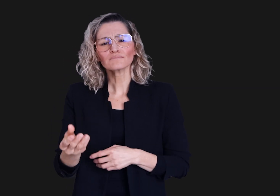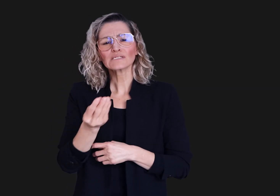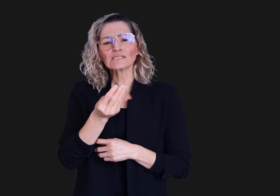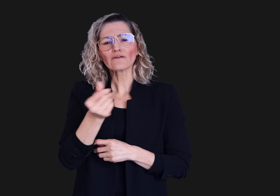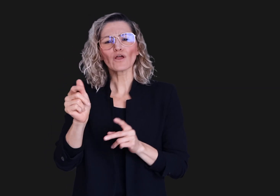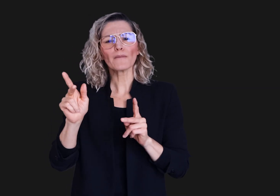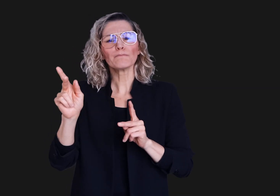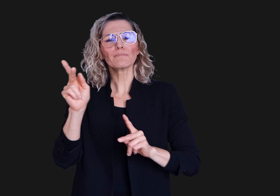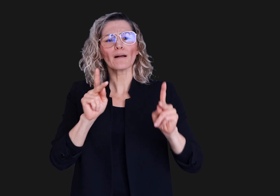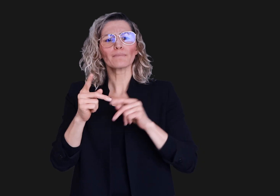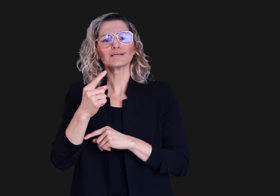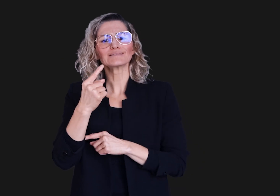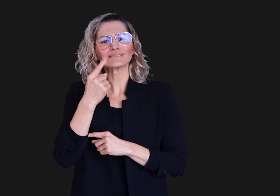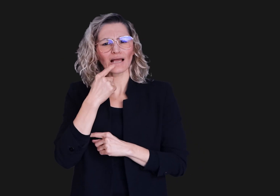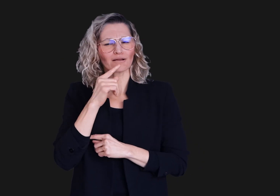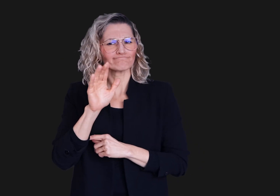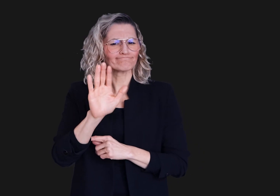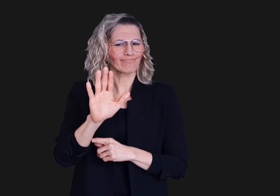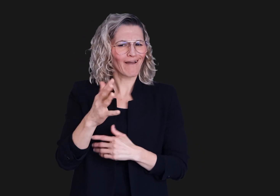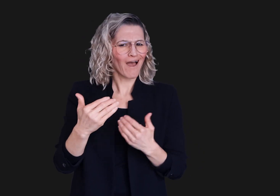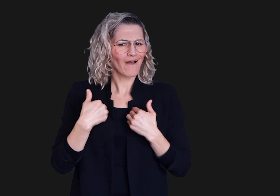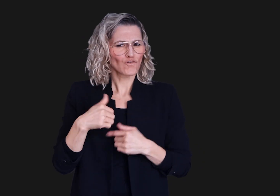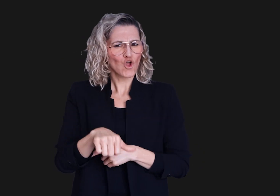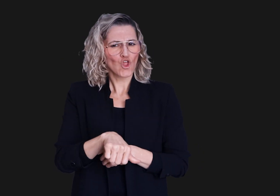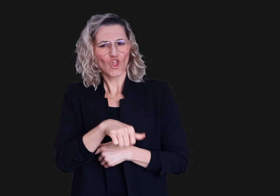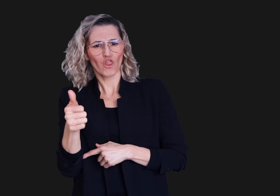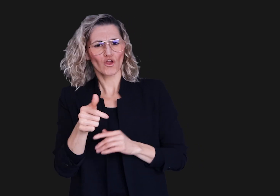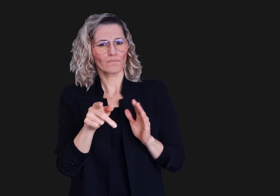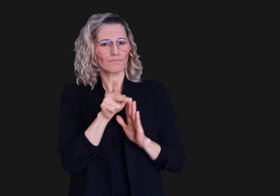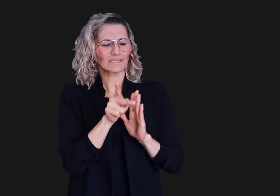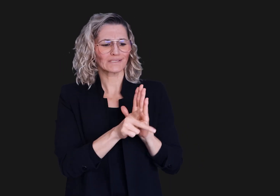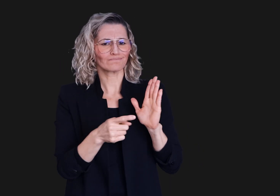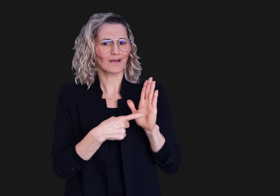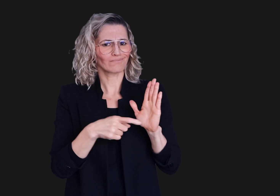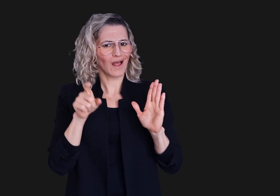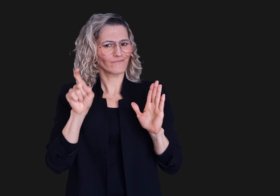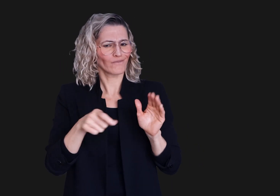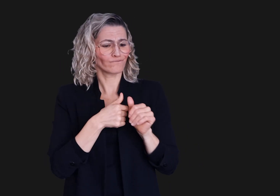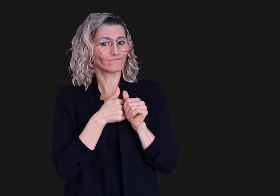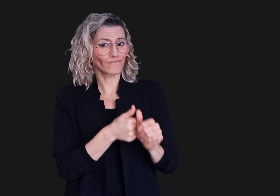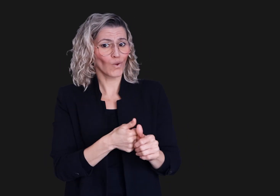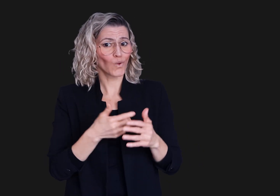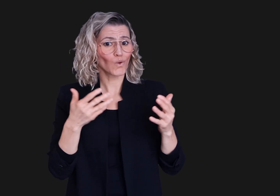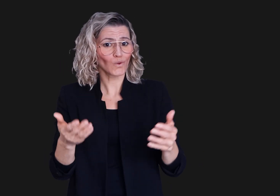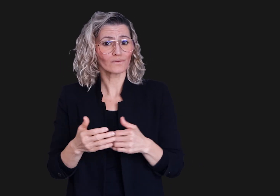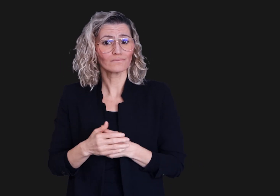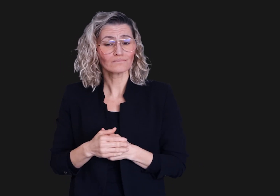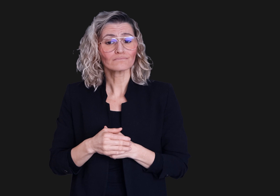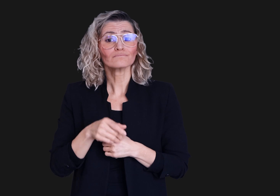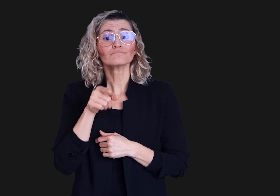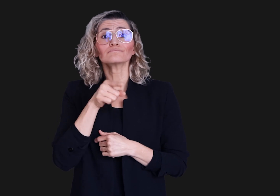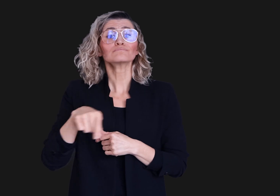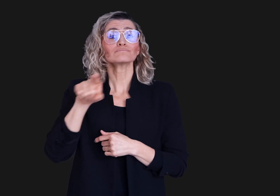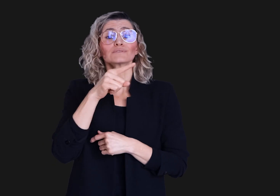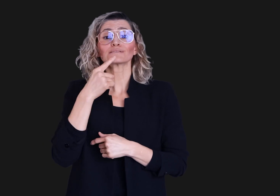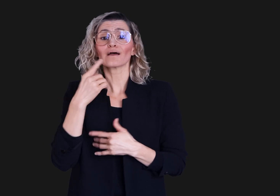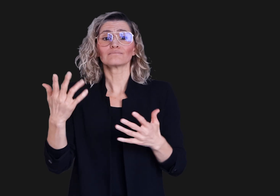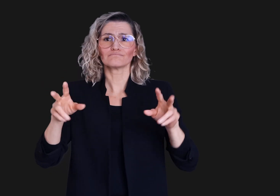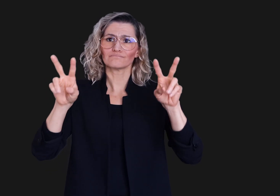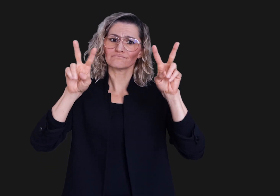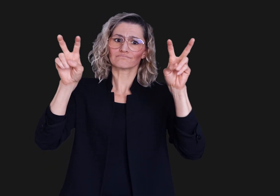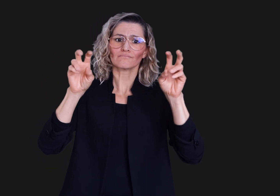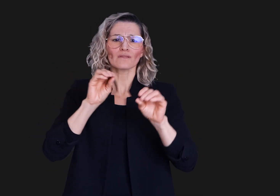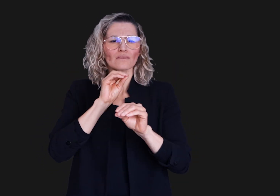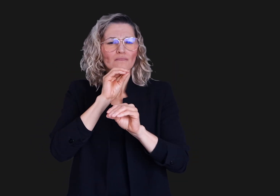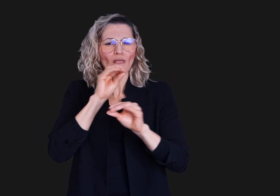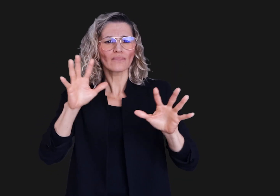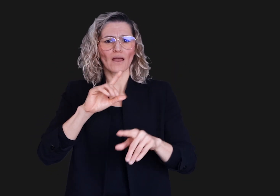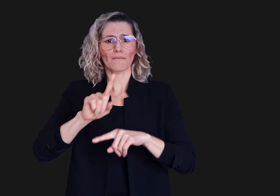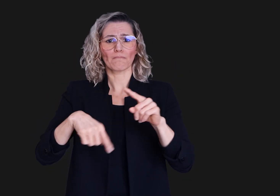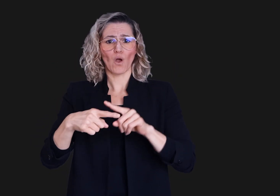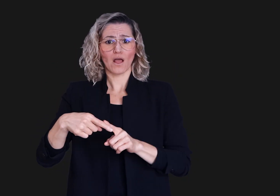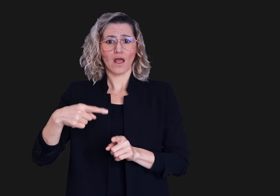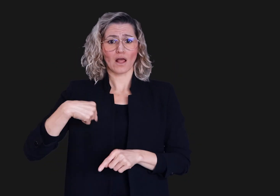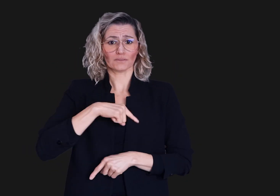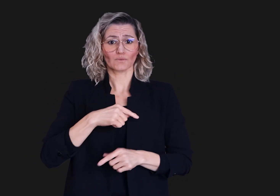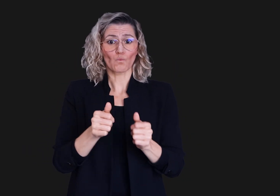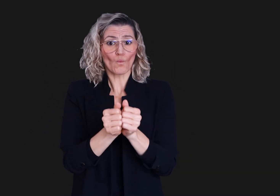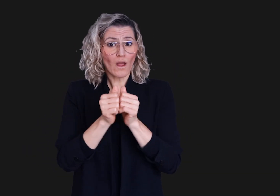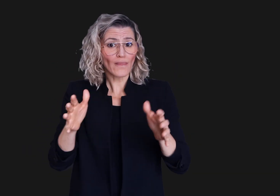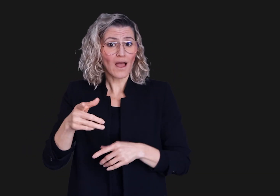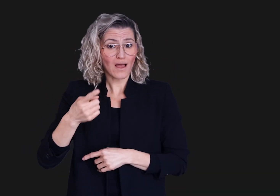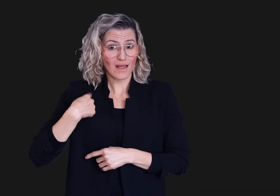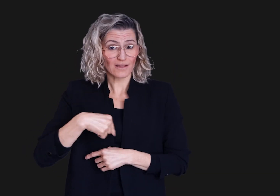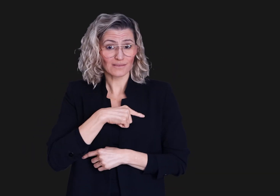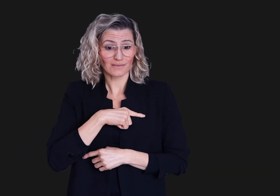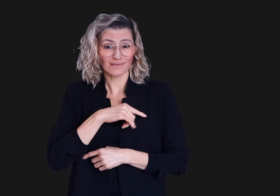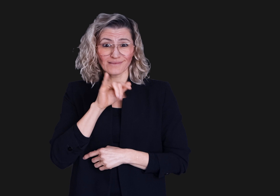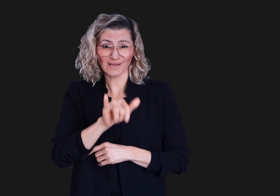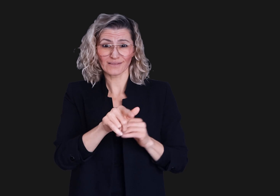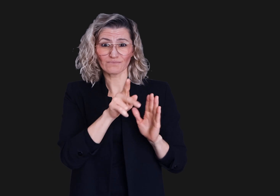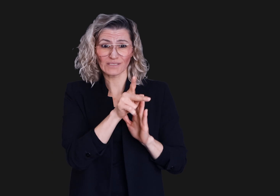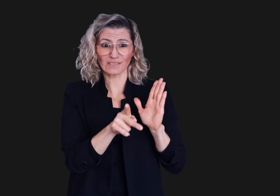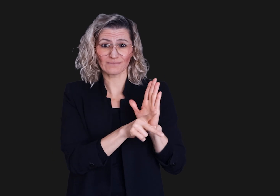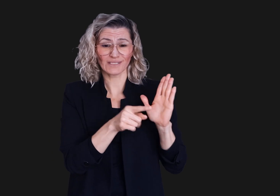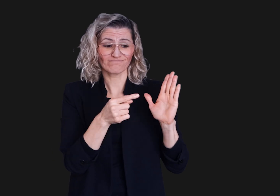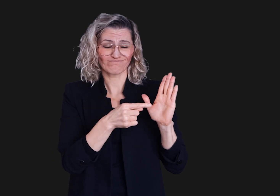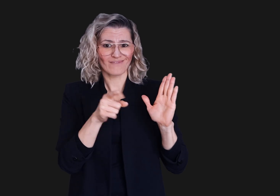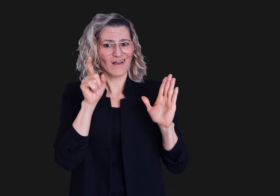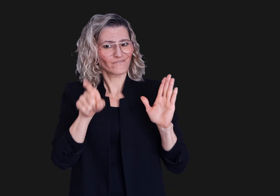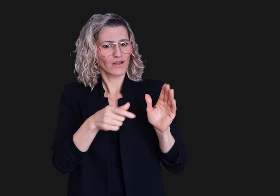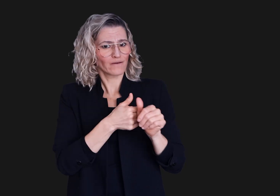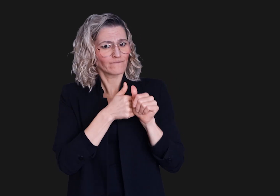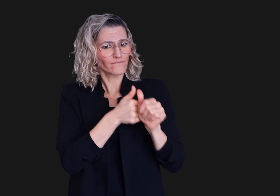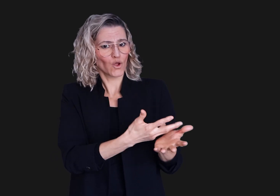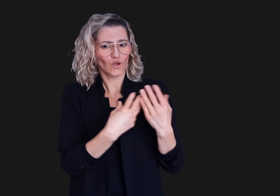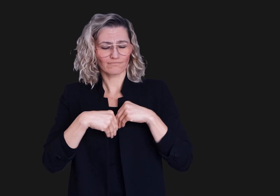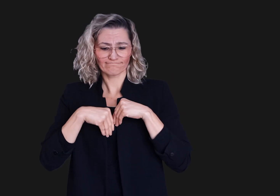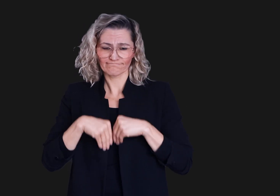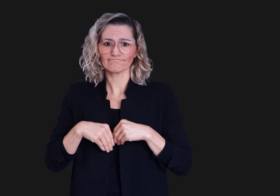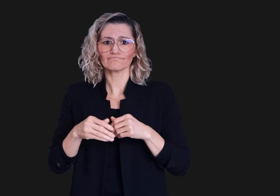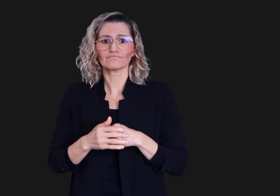Several people said there was another principle to follow. They said that ‘Nothing about us without us’ needs to be followed.